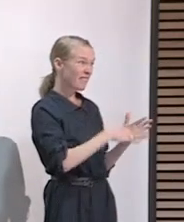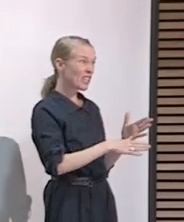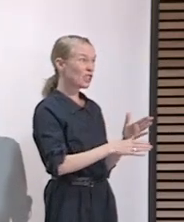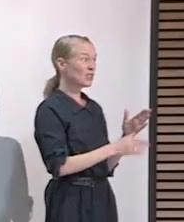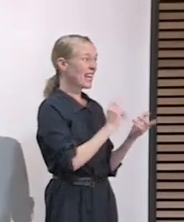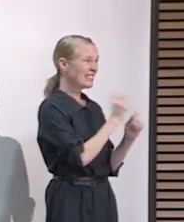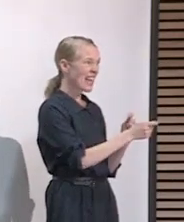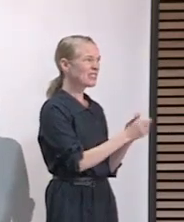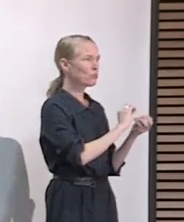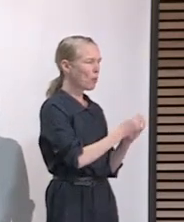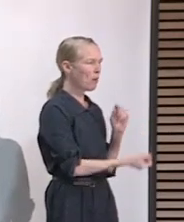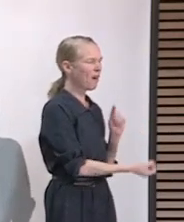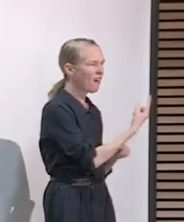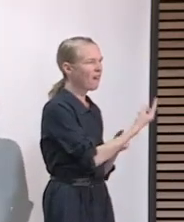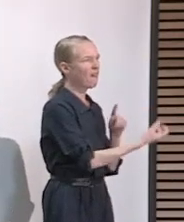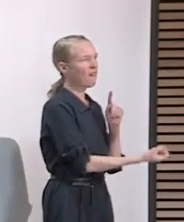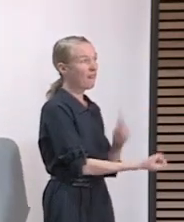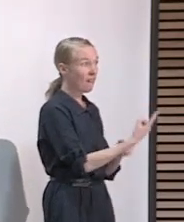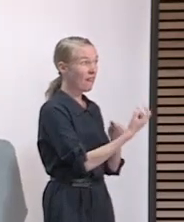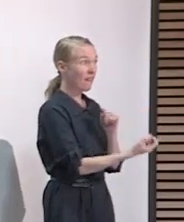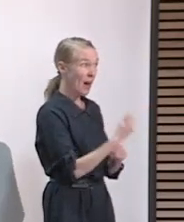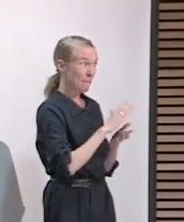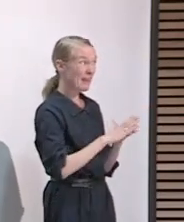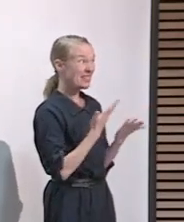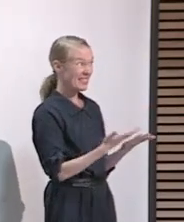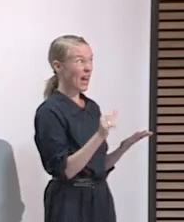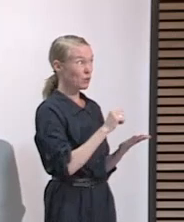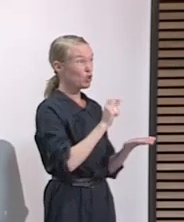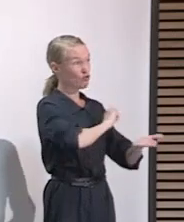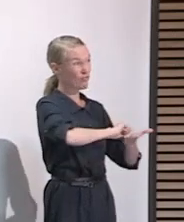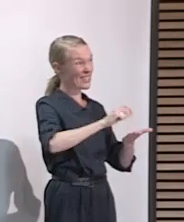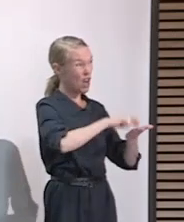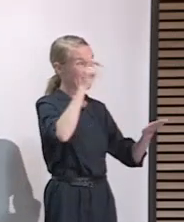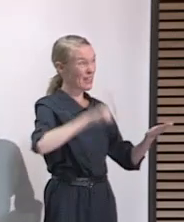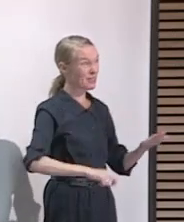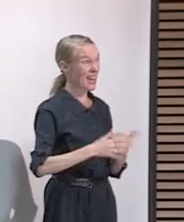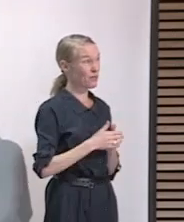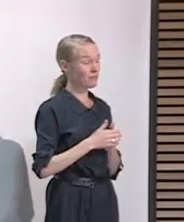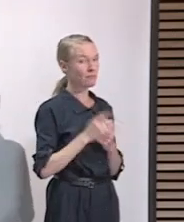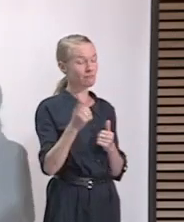have been repeated testing failures under your leadership. Shouldn't you take responsibility and offer your